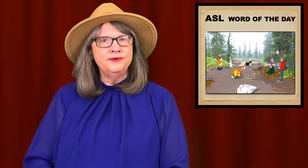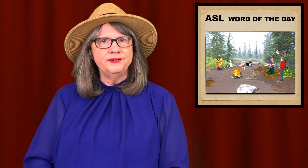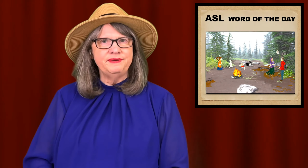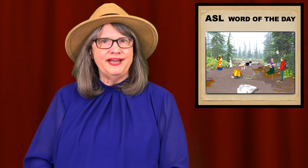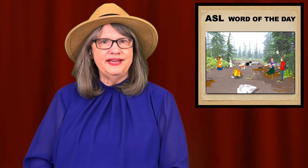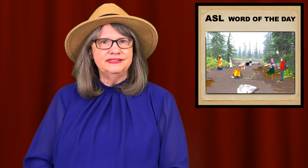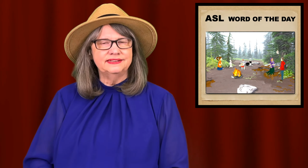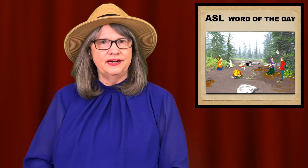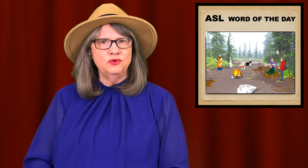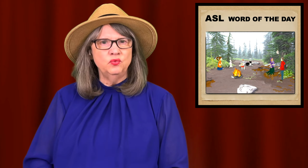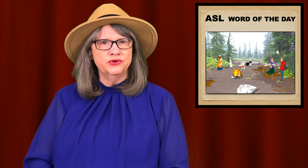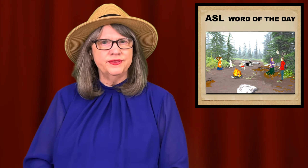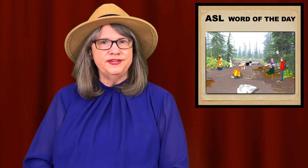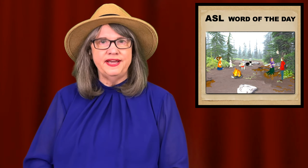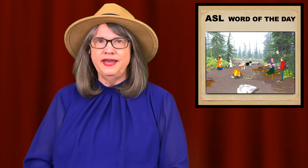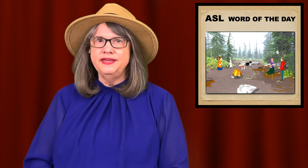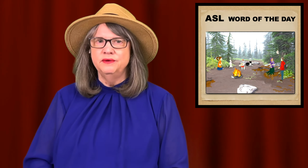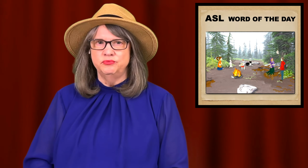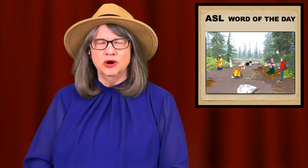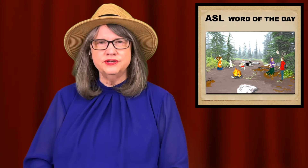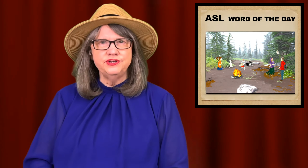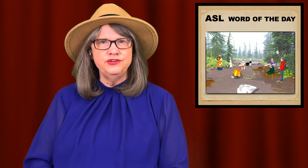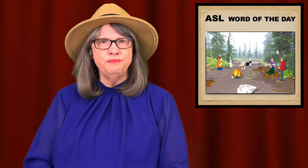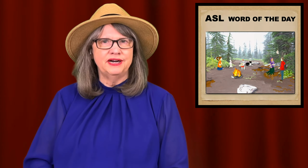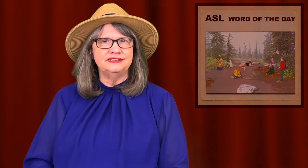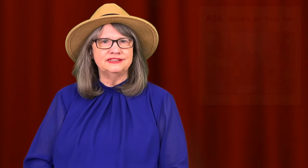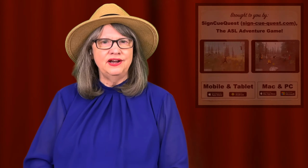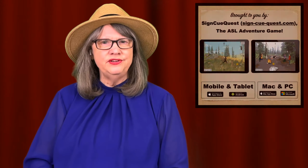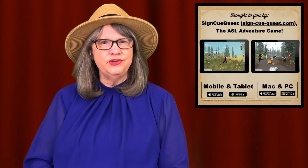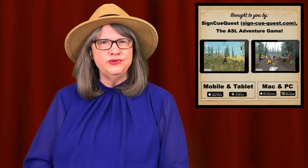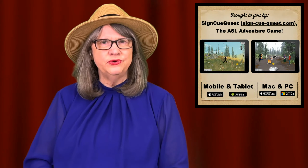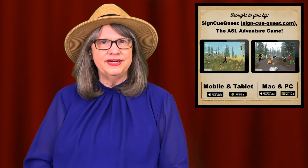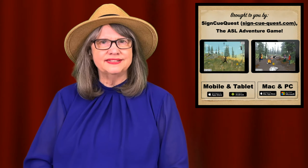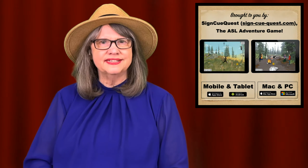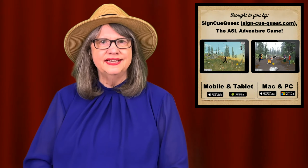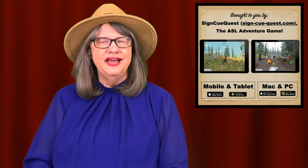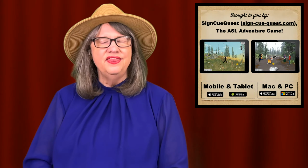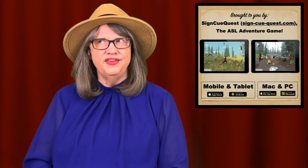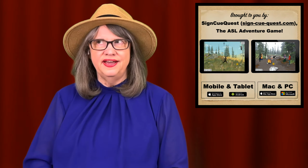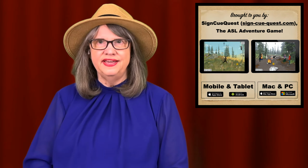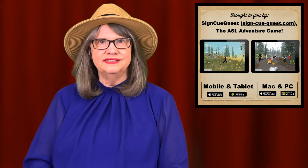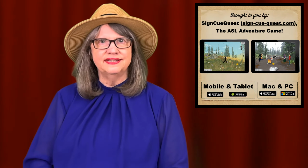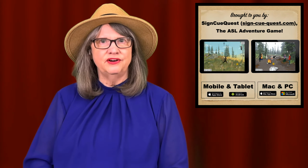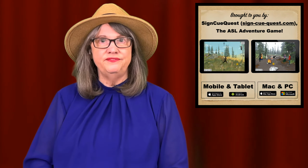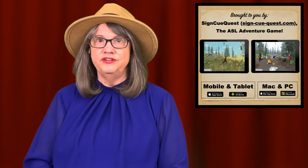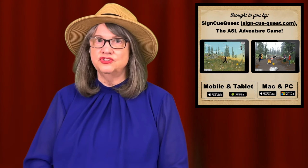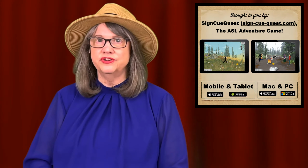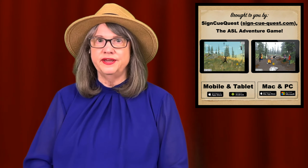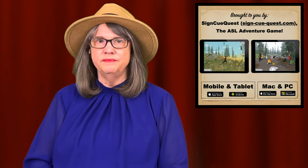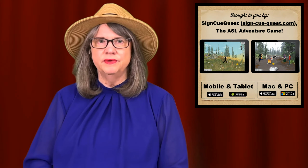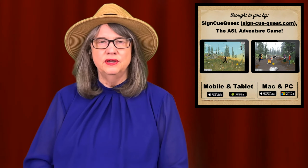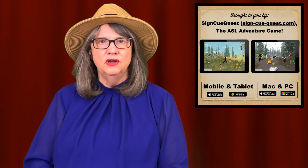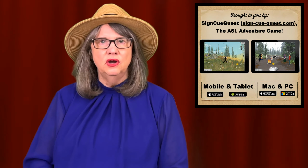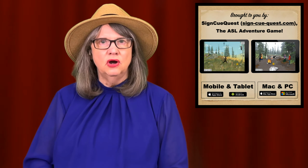Welcome to ASL Word Of The Day brought to you by SignCueQuest, The ASL Adventure Game.